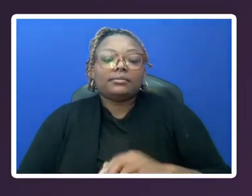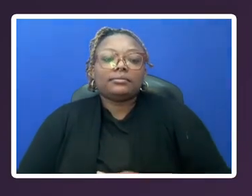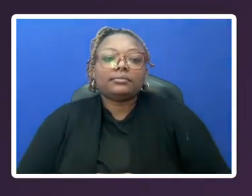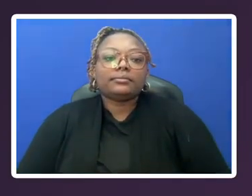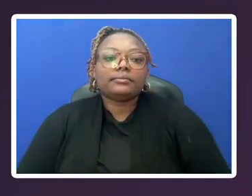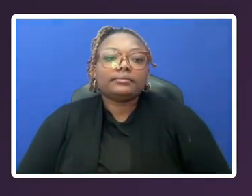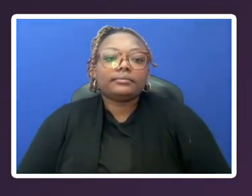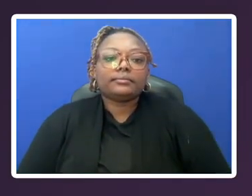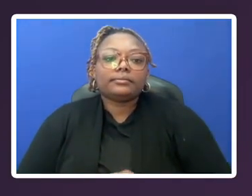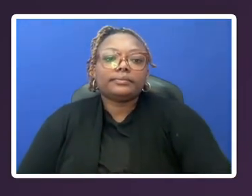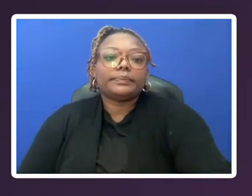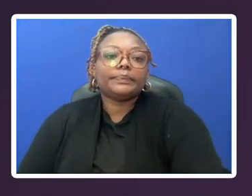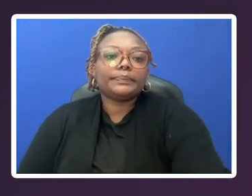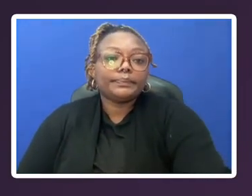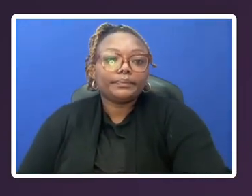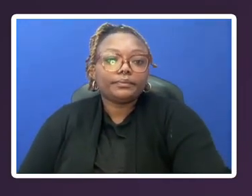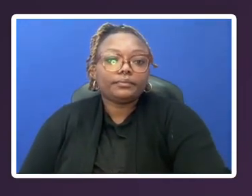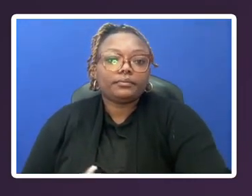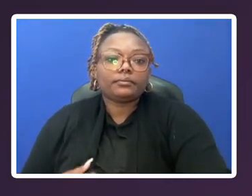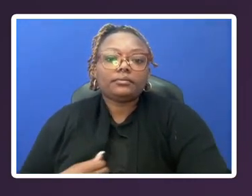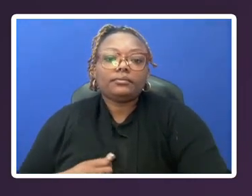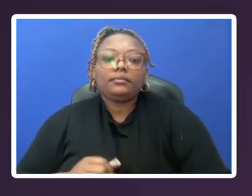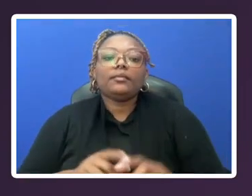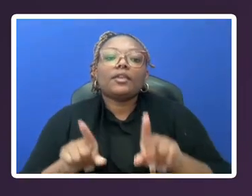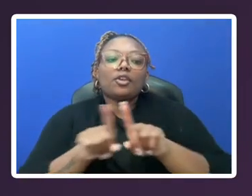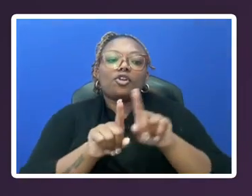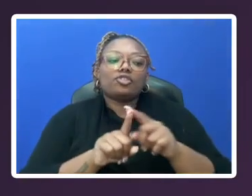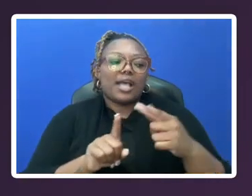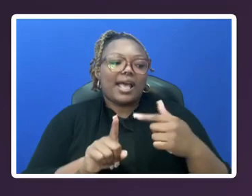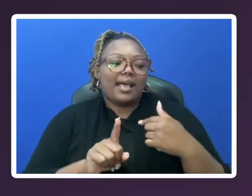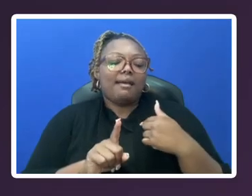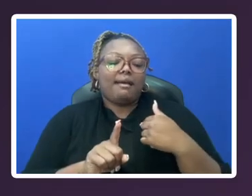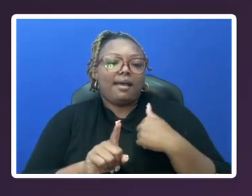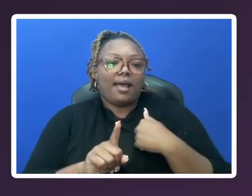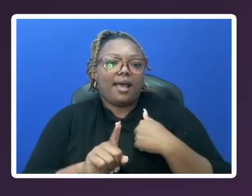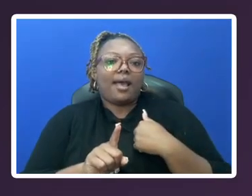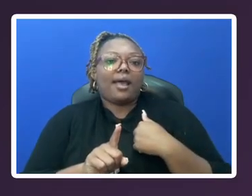Yadira Hadlett: I would -- I'd also like to just emphasize that